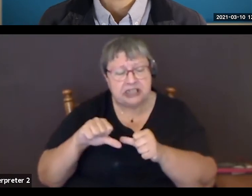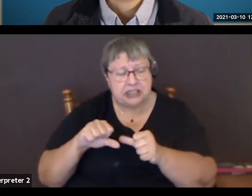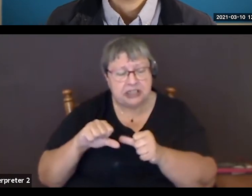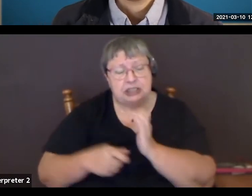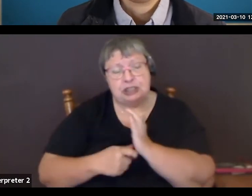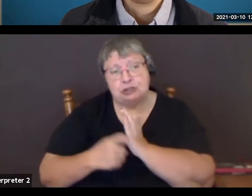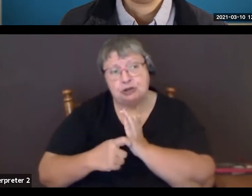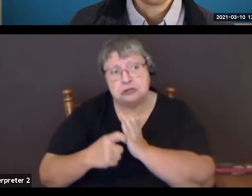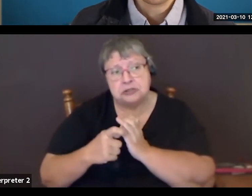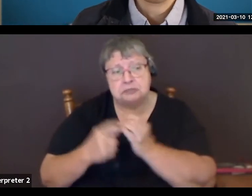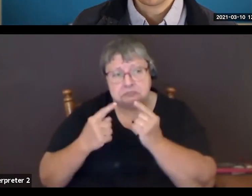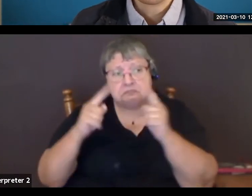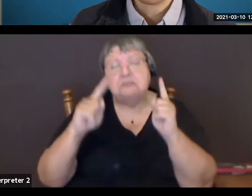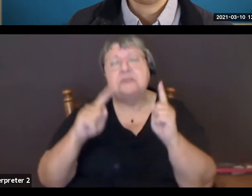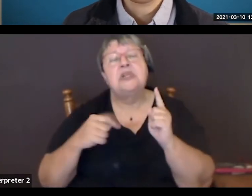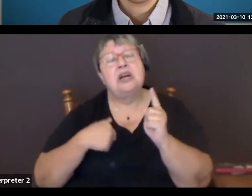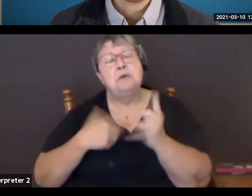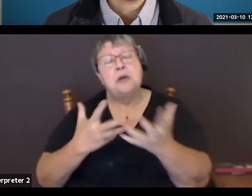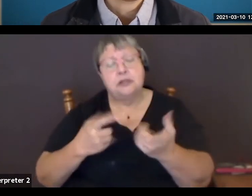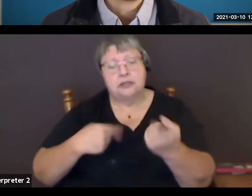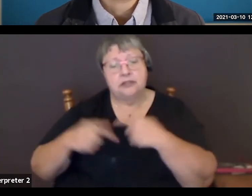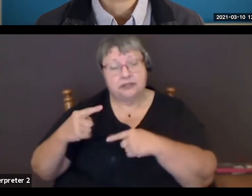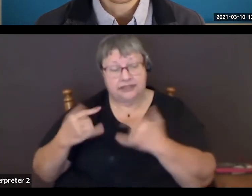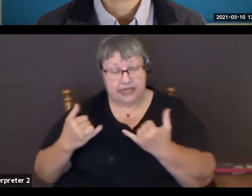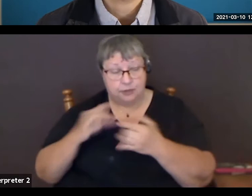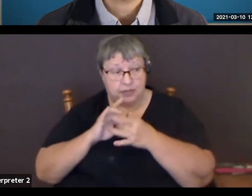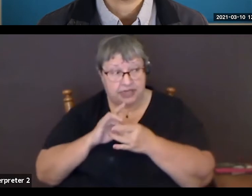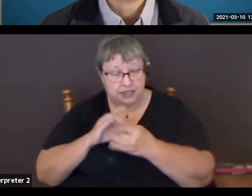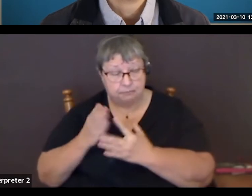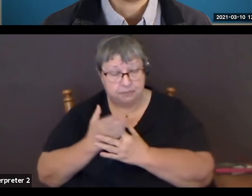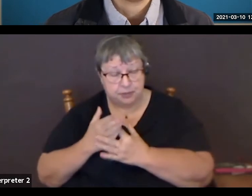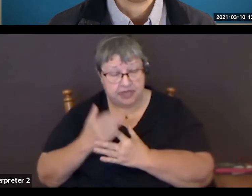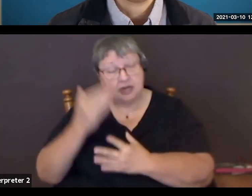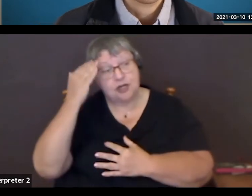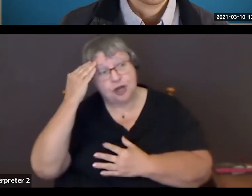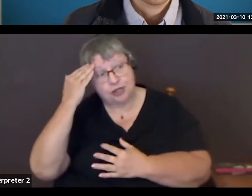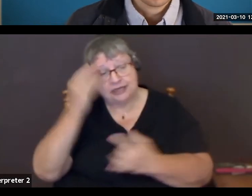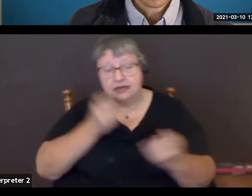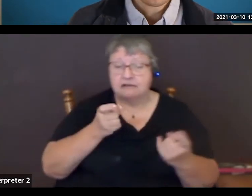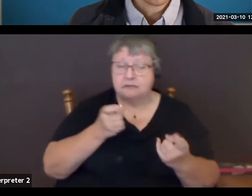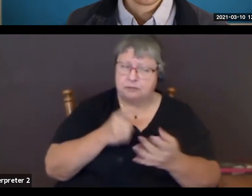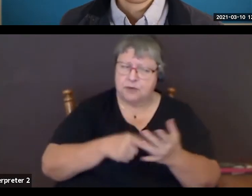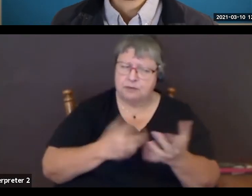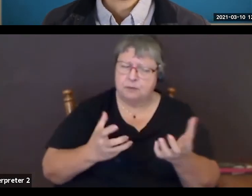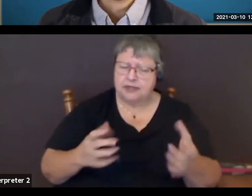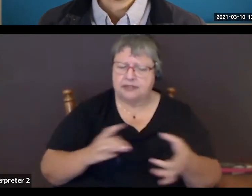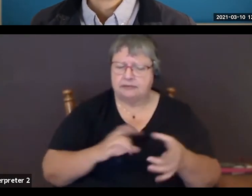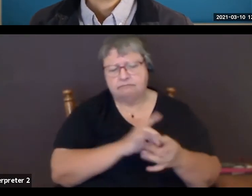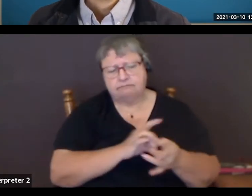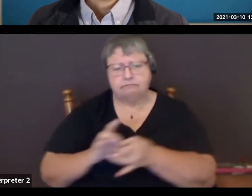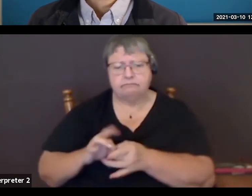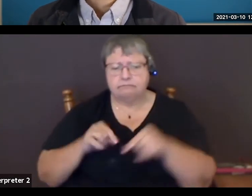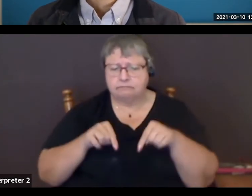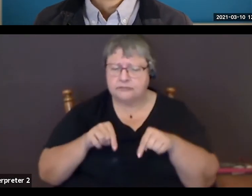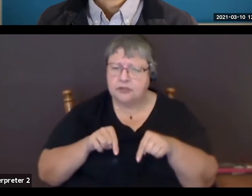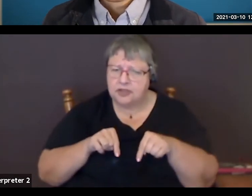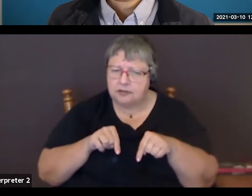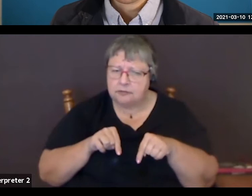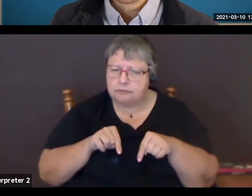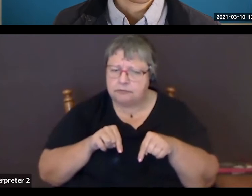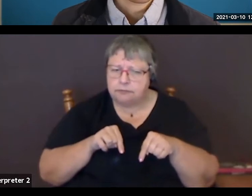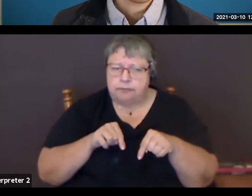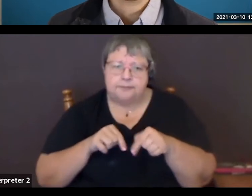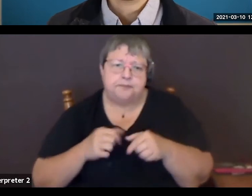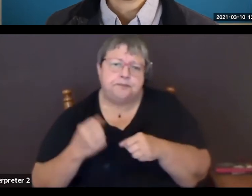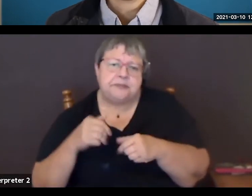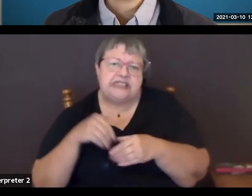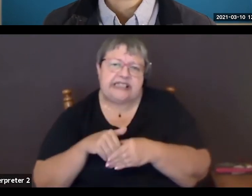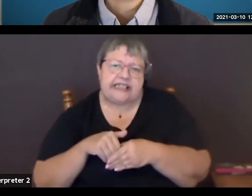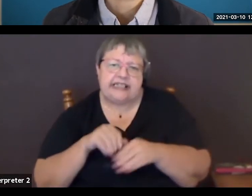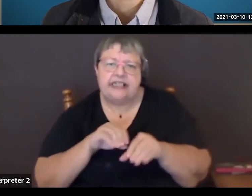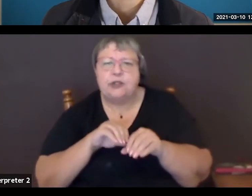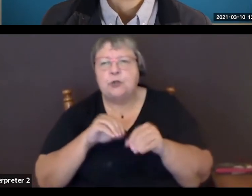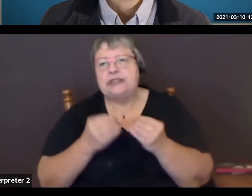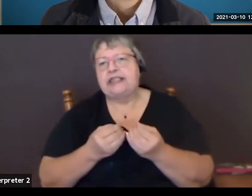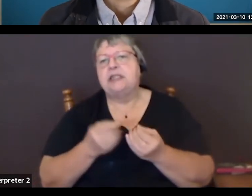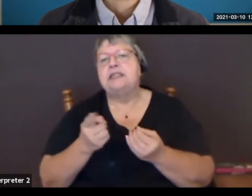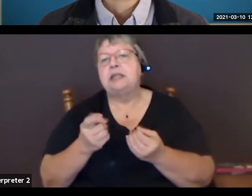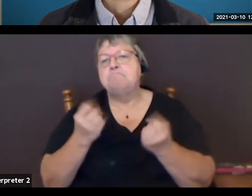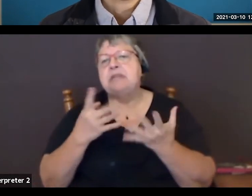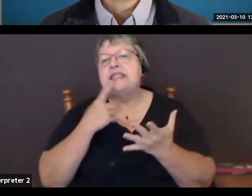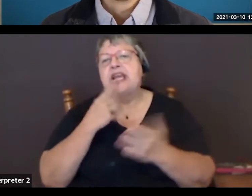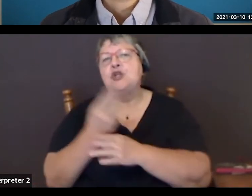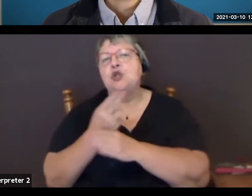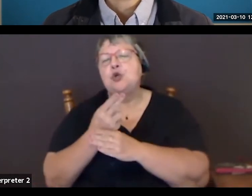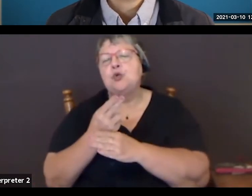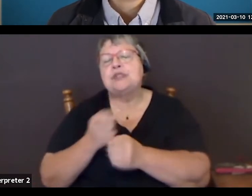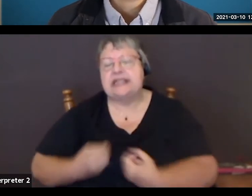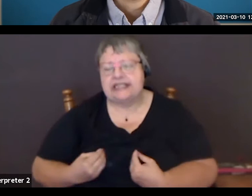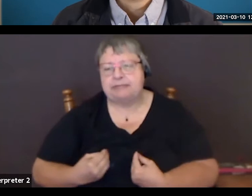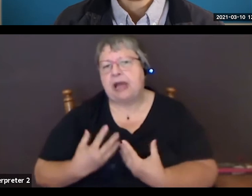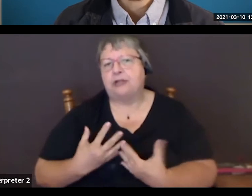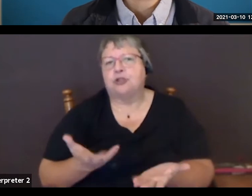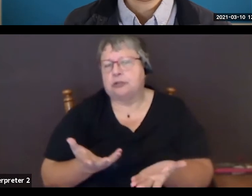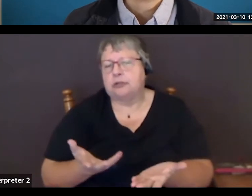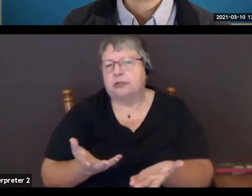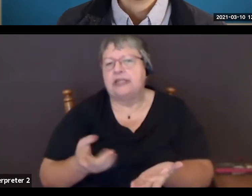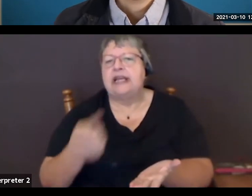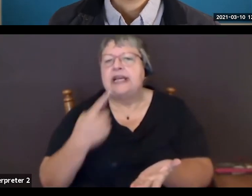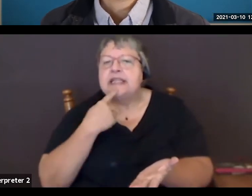question. What do we want the relationship between knowledge and governance, actually, to be an engineering and the social sciences. Many researchers describe their work as use inspired basic research, researchers start by imagining pragmatic needs or